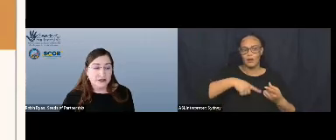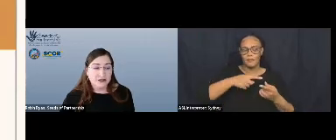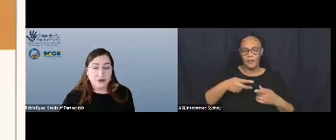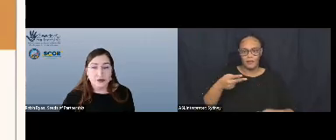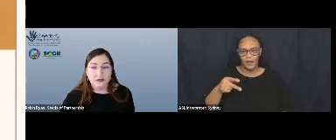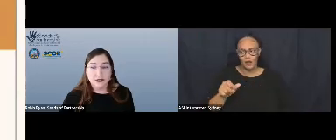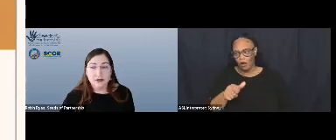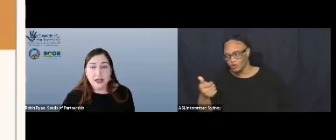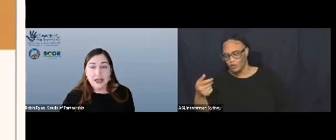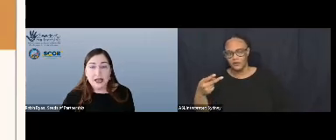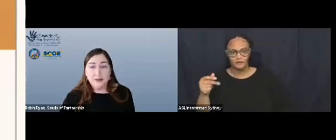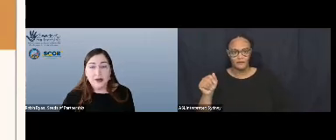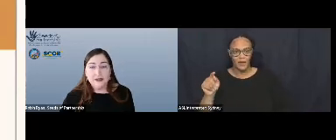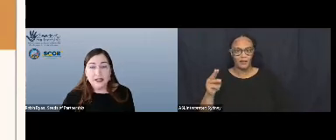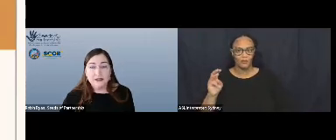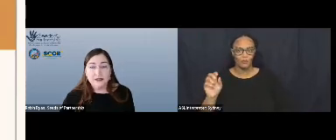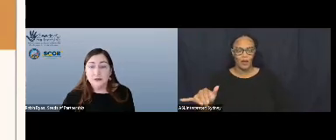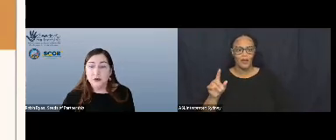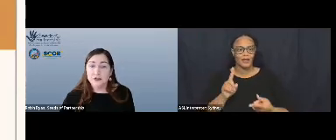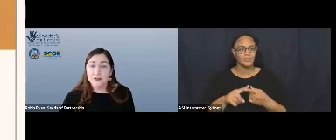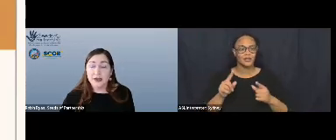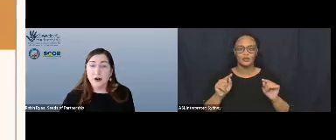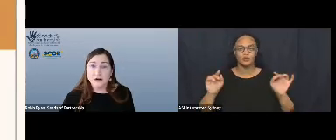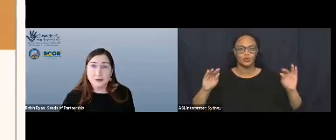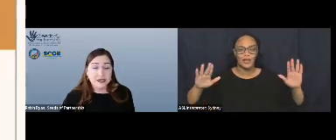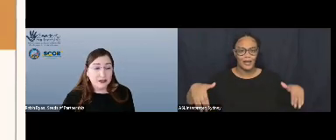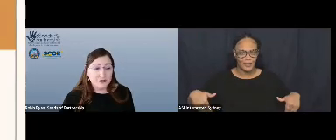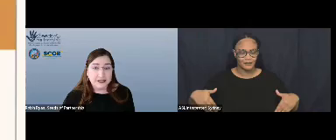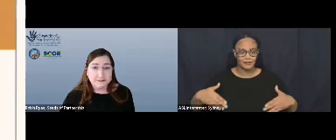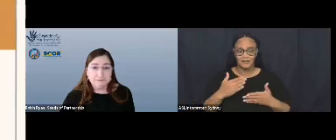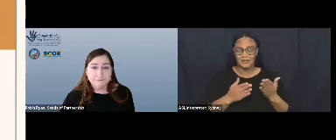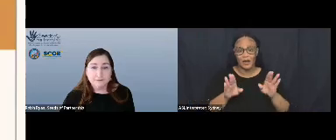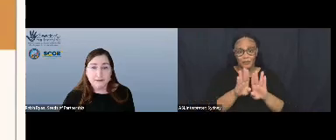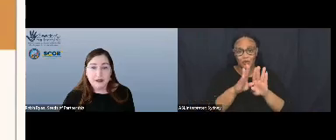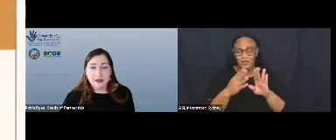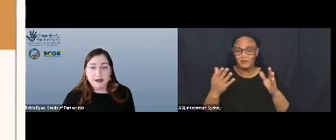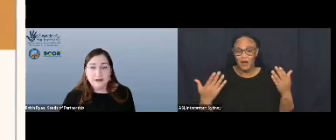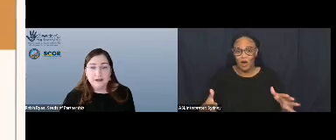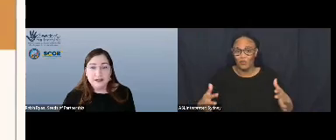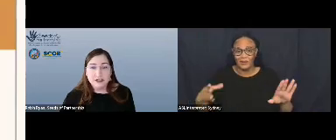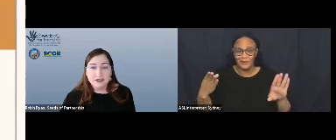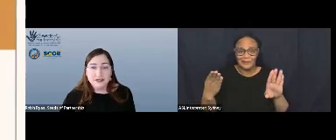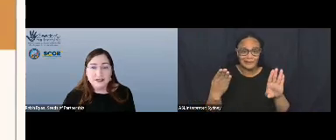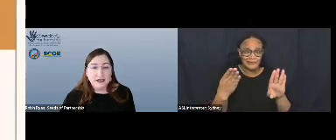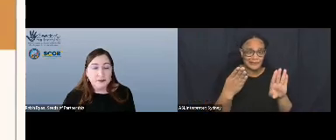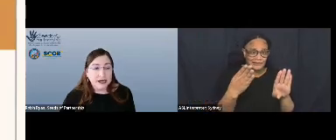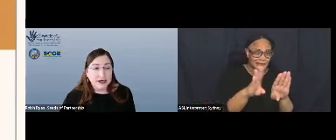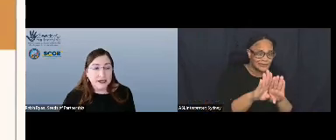child's school career. And by then, some doors may already be closing. The decisions that get